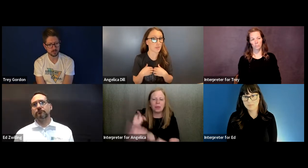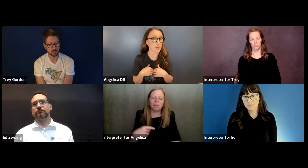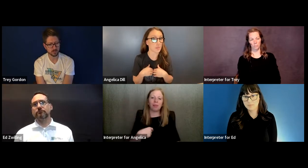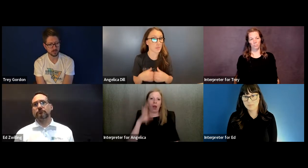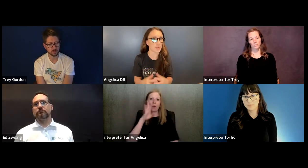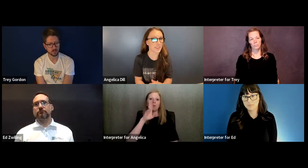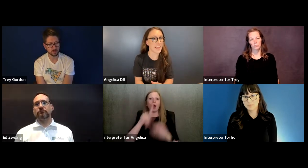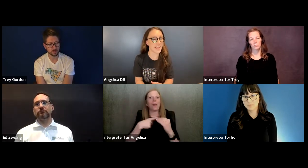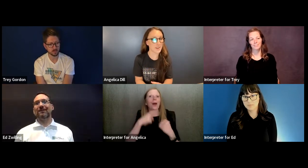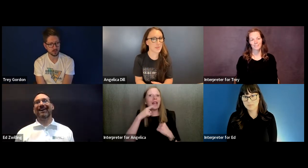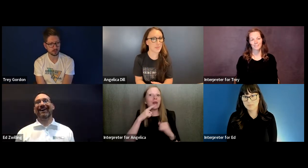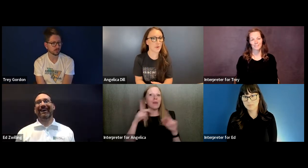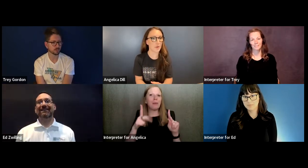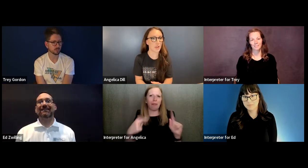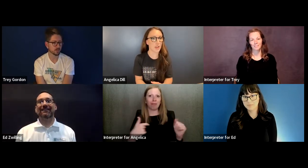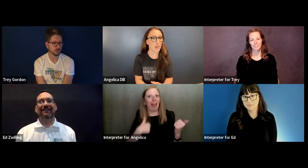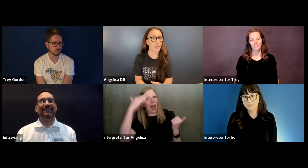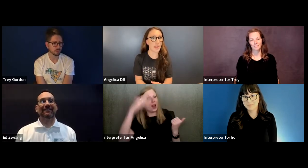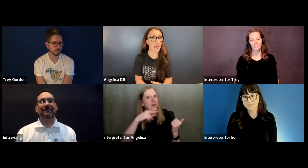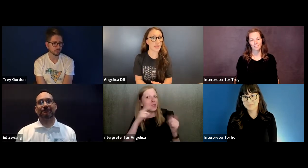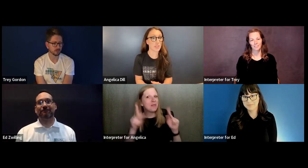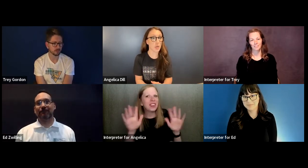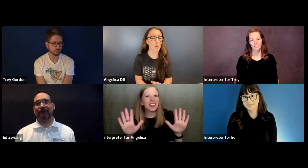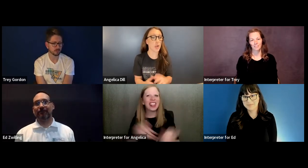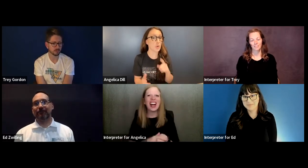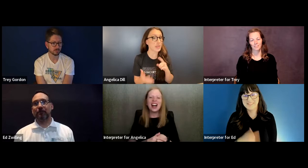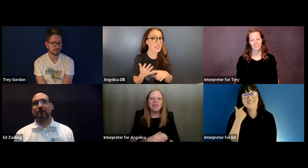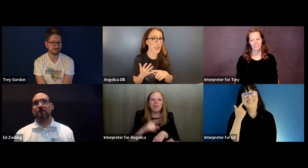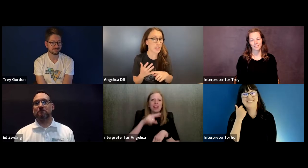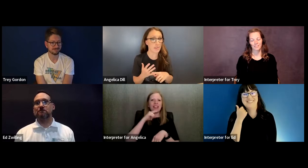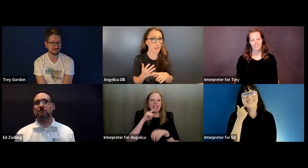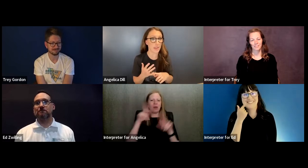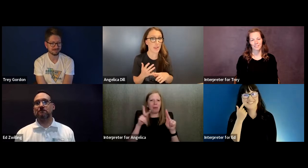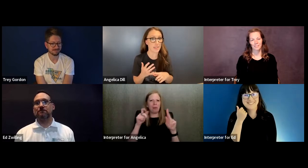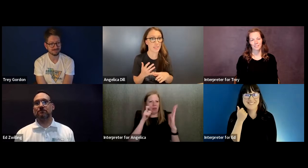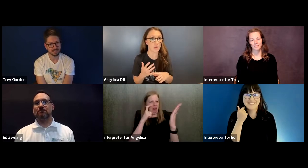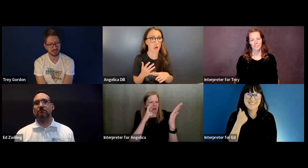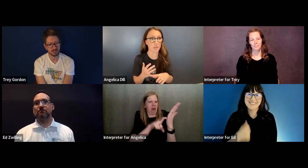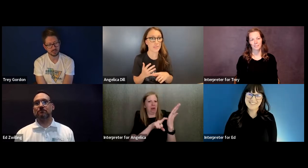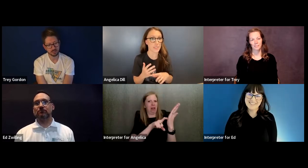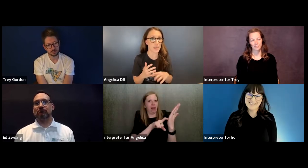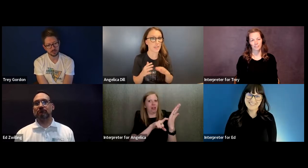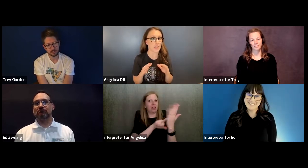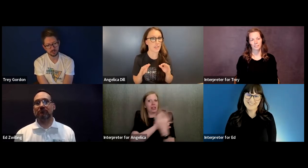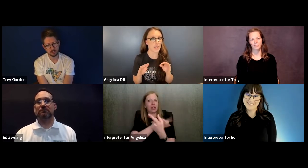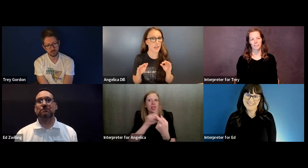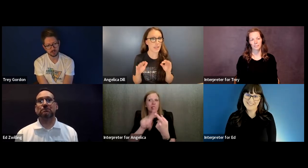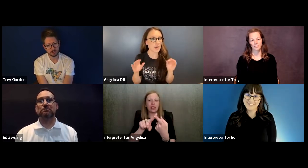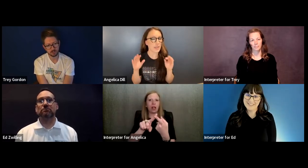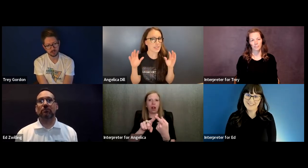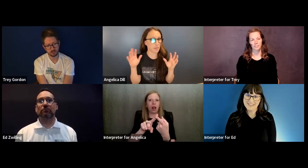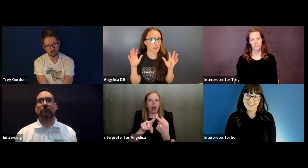hearing people hearing people they don't notice anything until all of a sudden hearing something